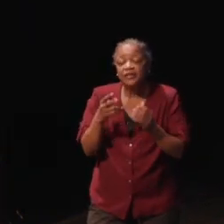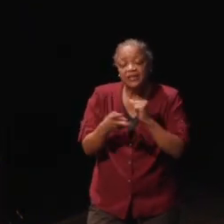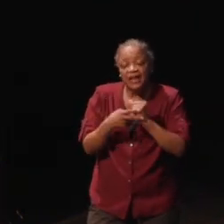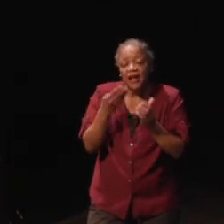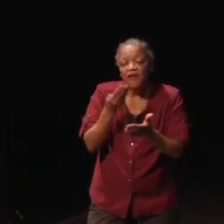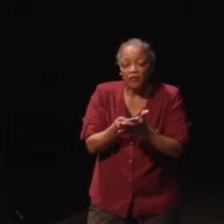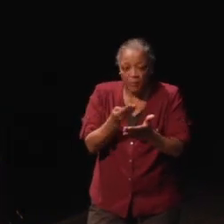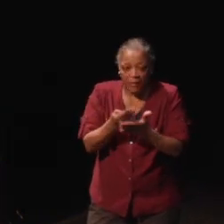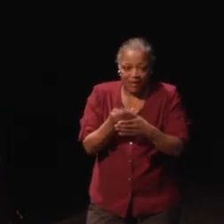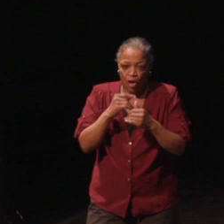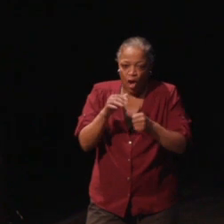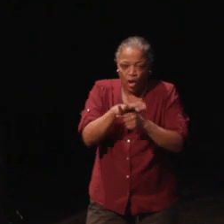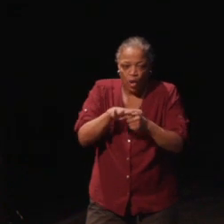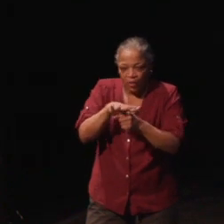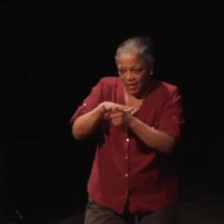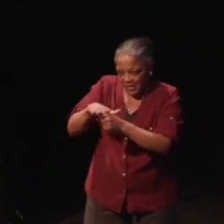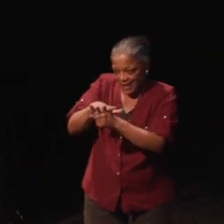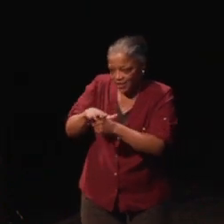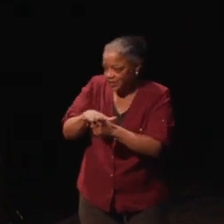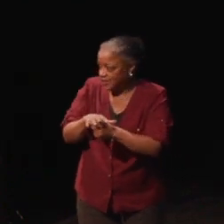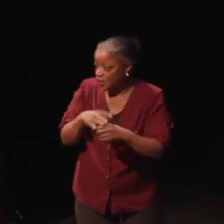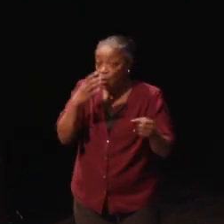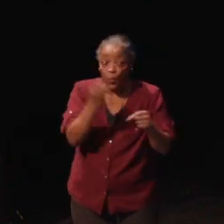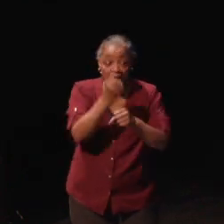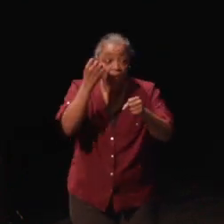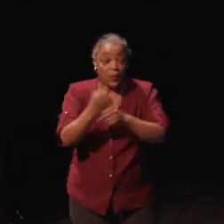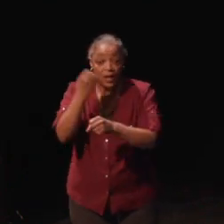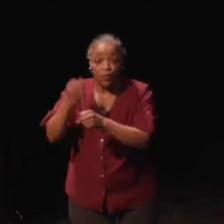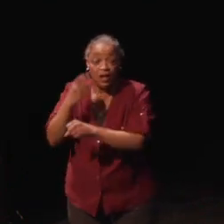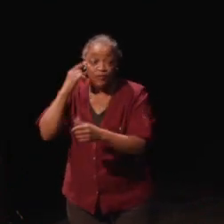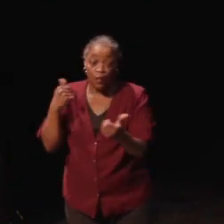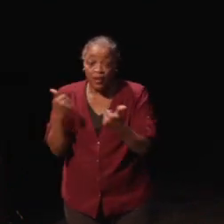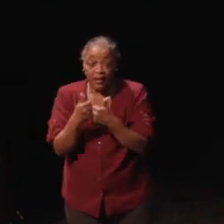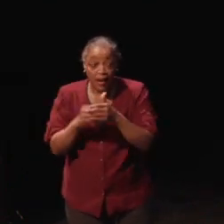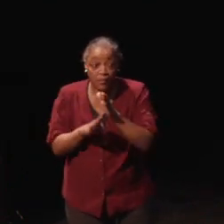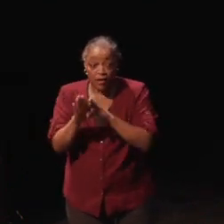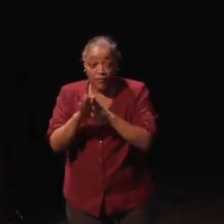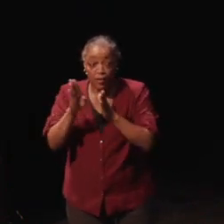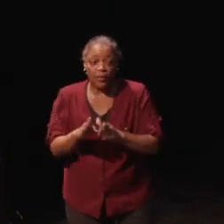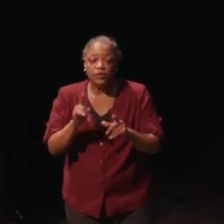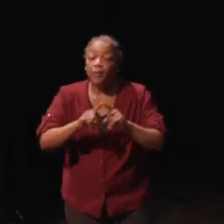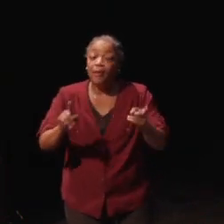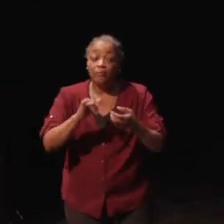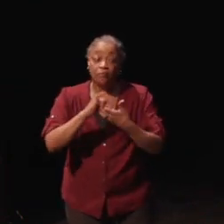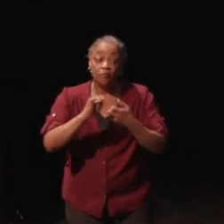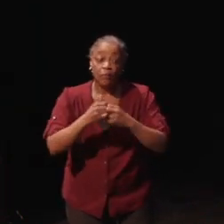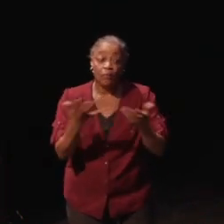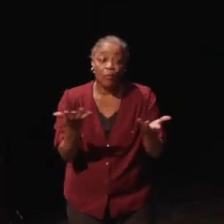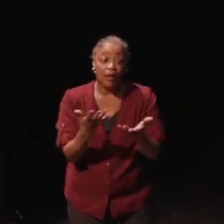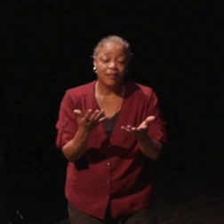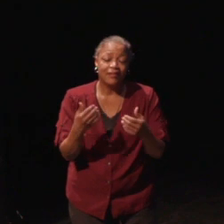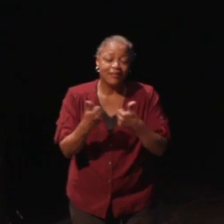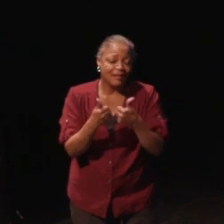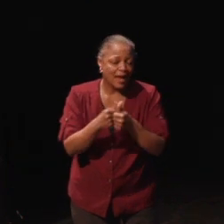So, it's basically a win-win, win, win, win for the game developers. The only thing is, it makes your game a little less accessible